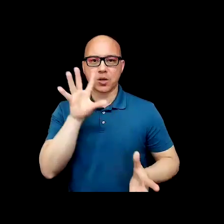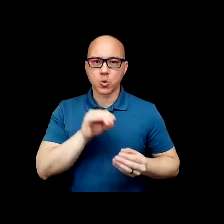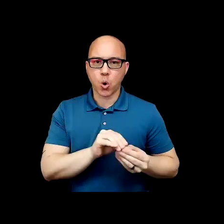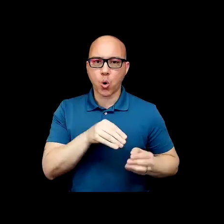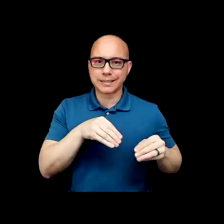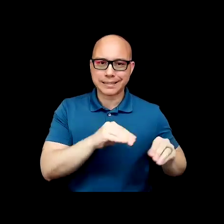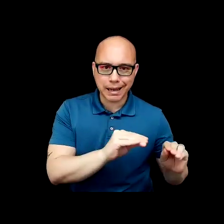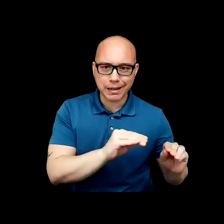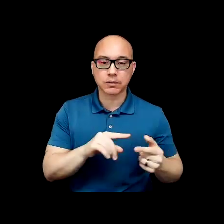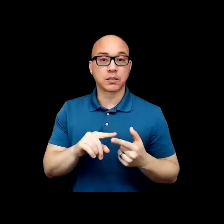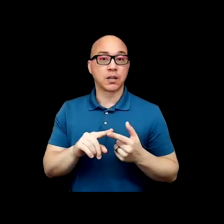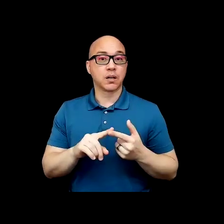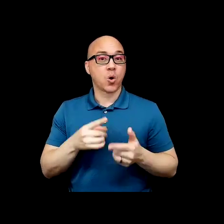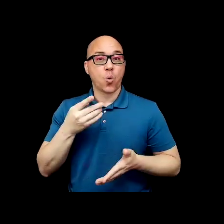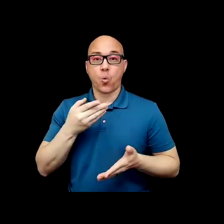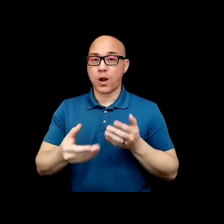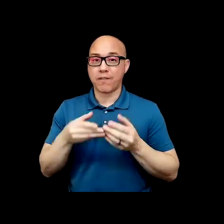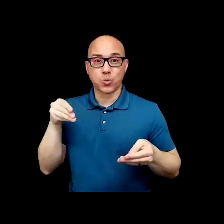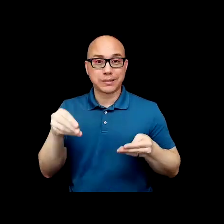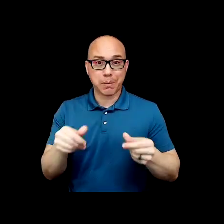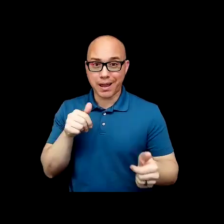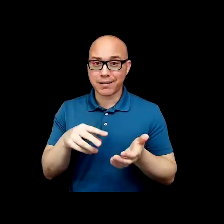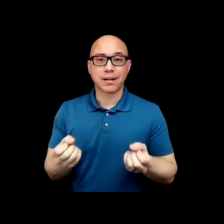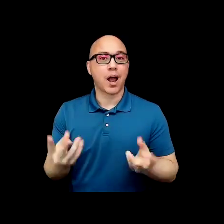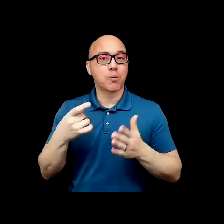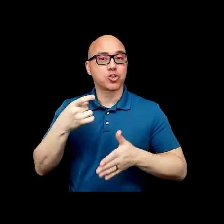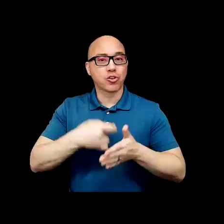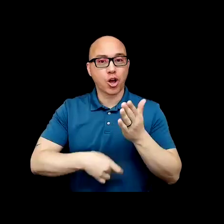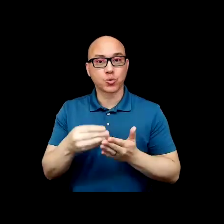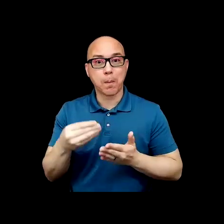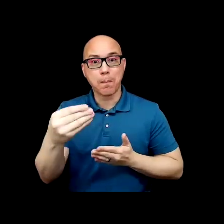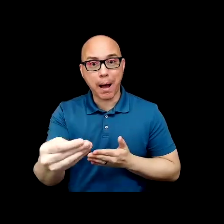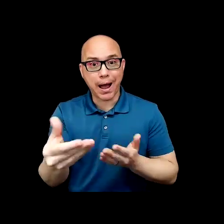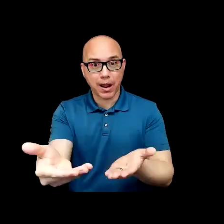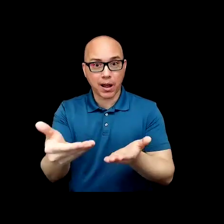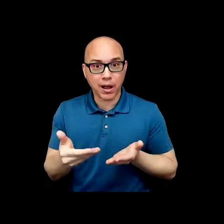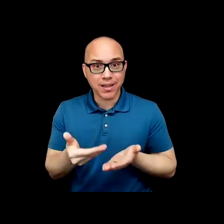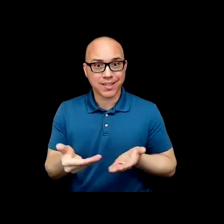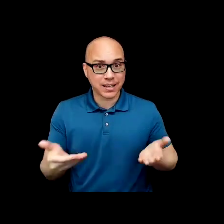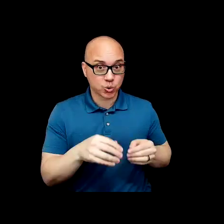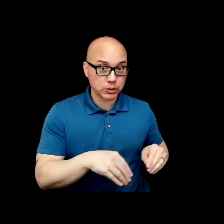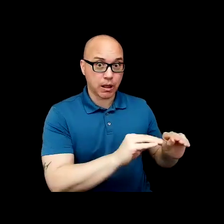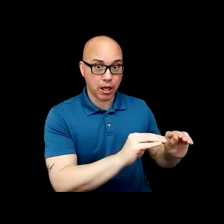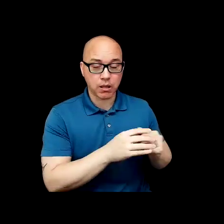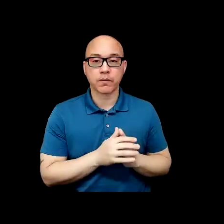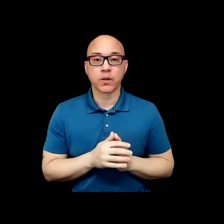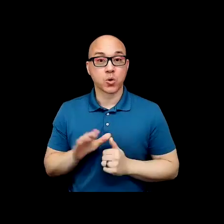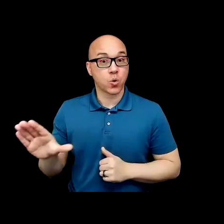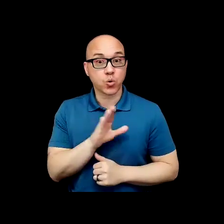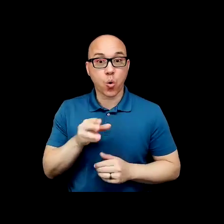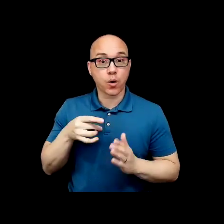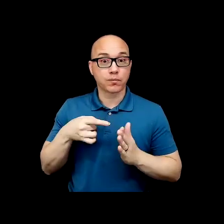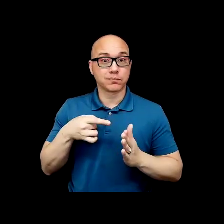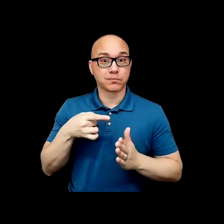buy any products you sell, also the cost of goods sold, your business expenses, and ultimately, your